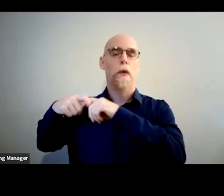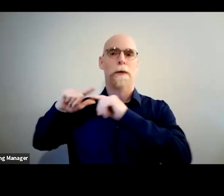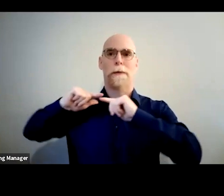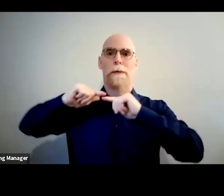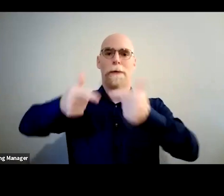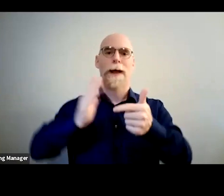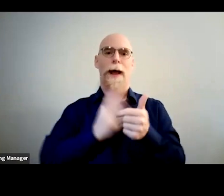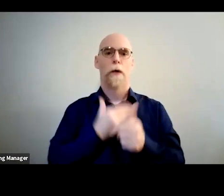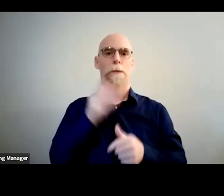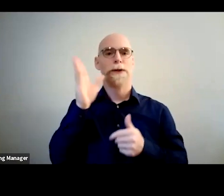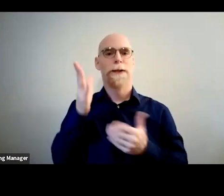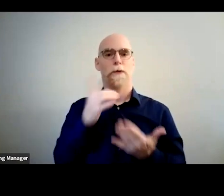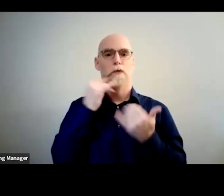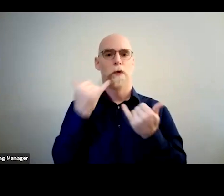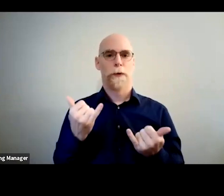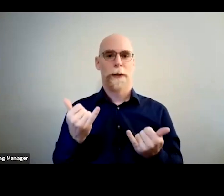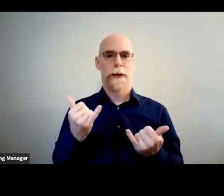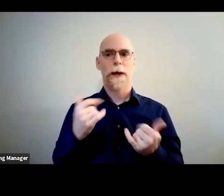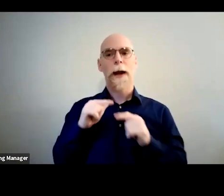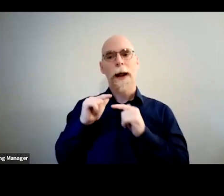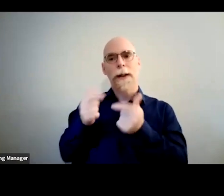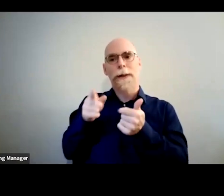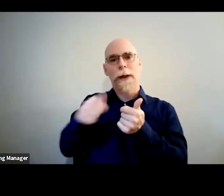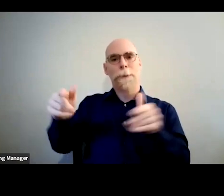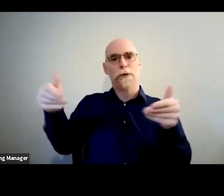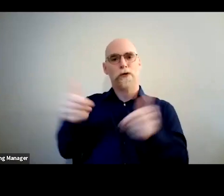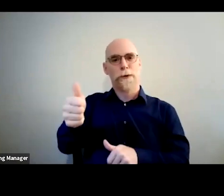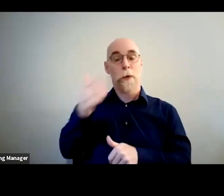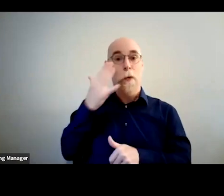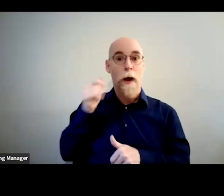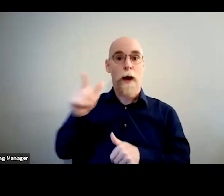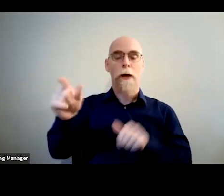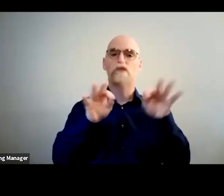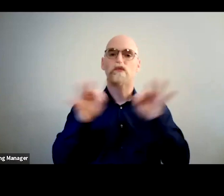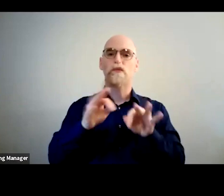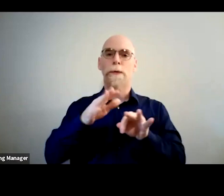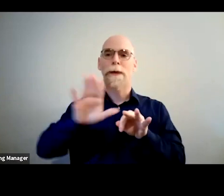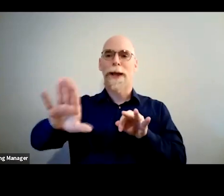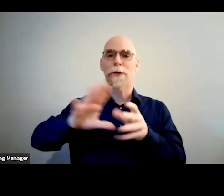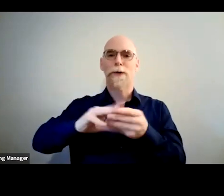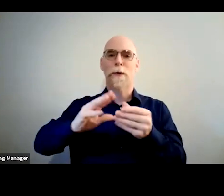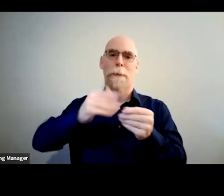little bit about themselves. I think that they do much better at it, but I am so glad to welcome